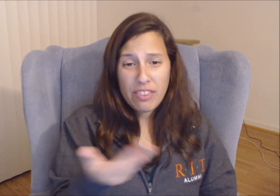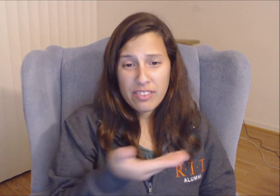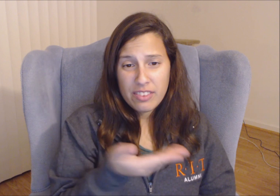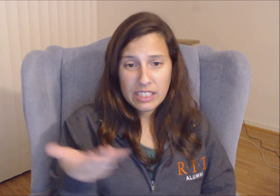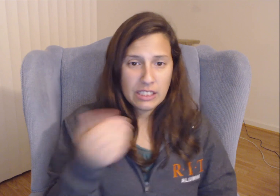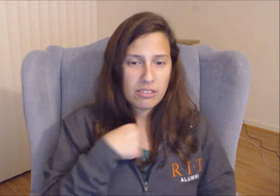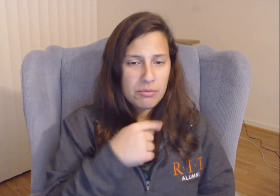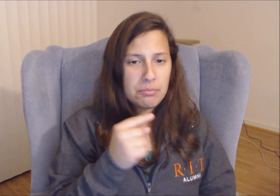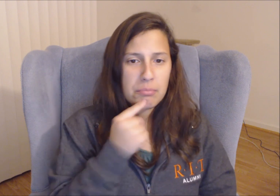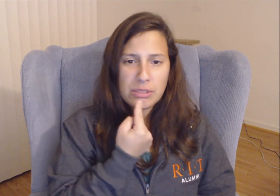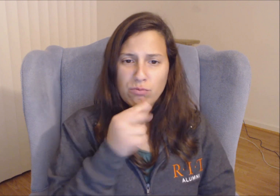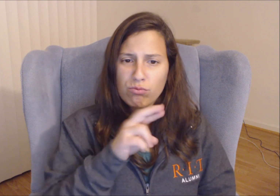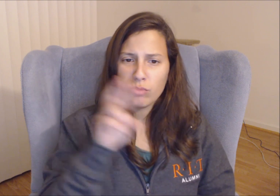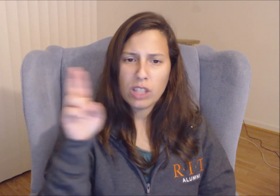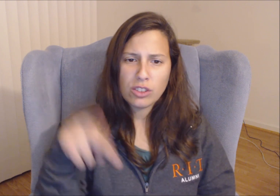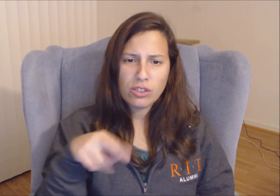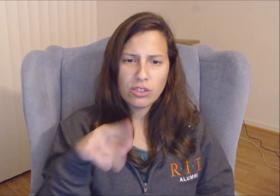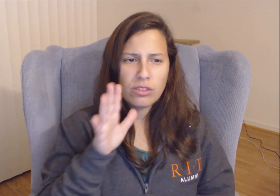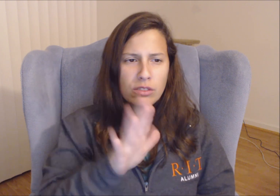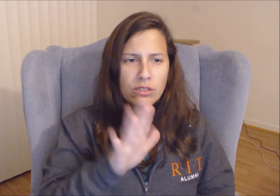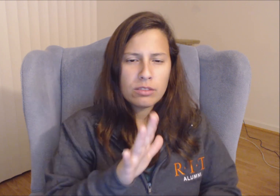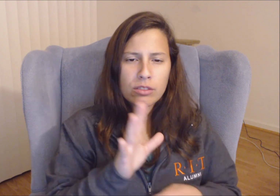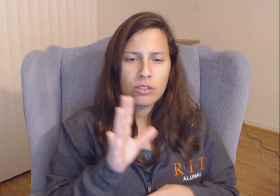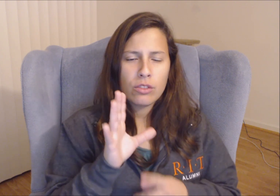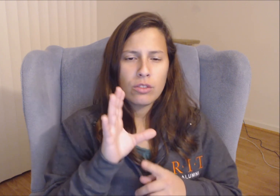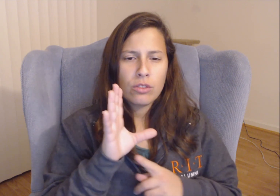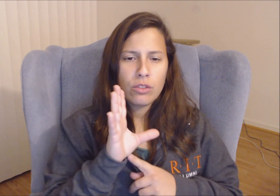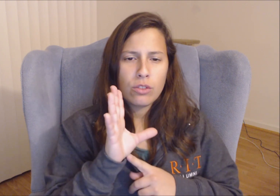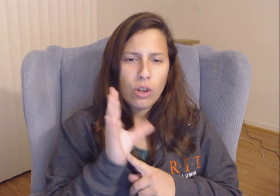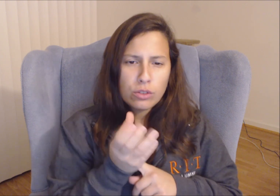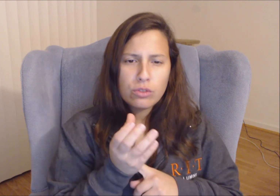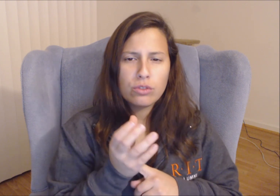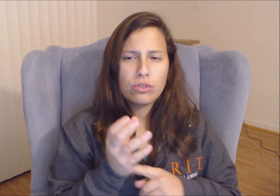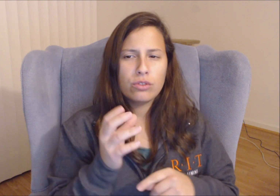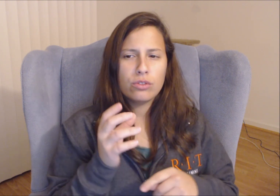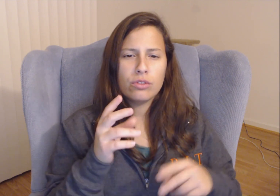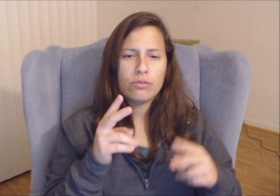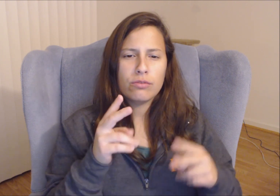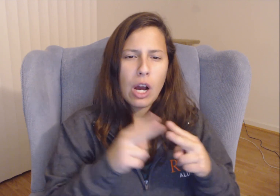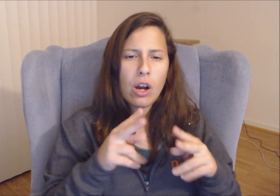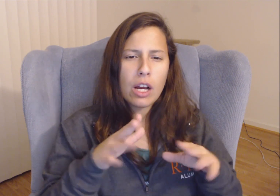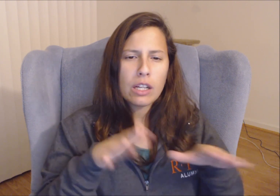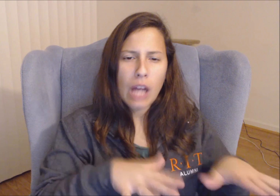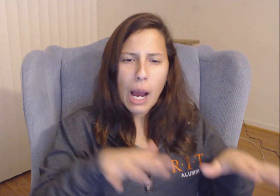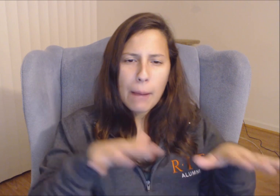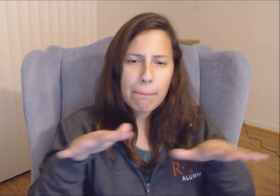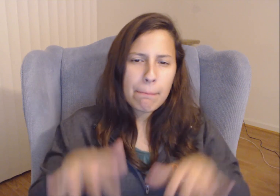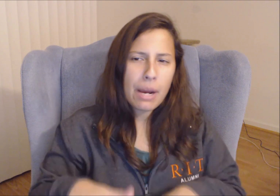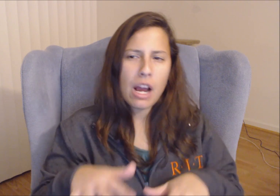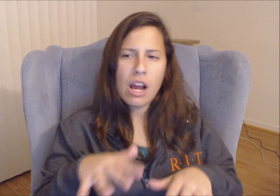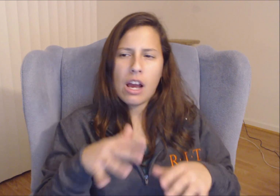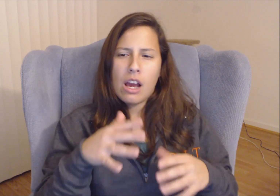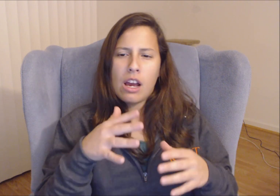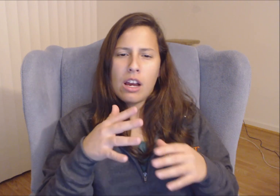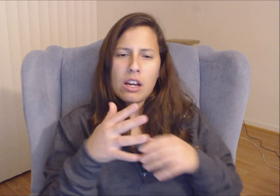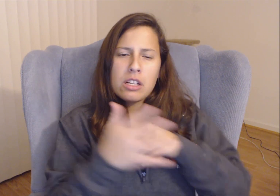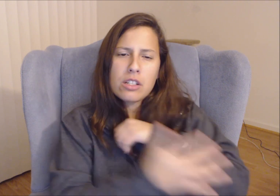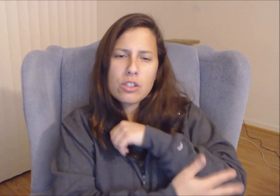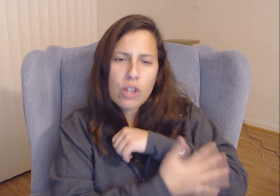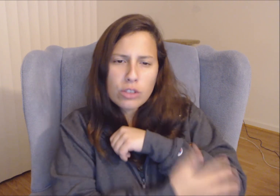Other things I missed at Rochester. Their culture... very laidback... Country...